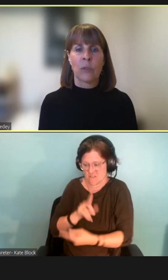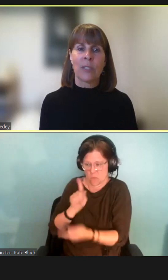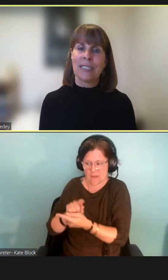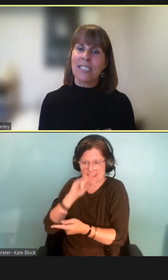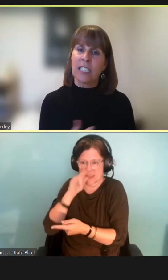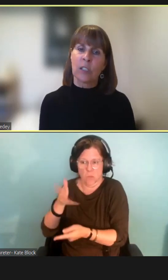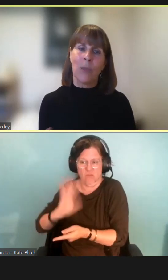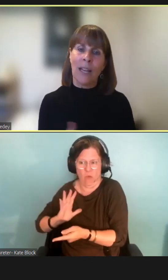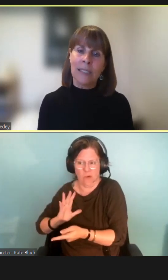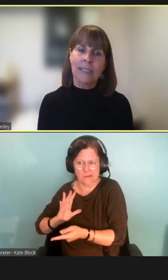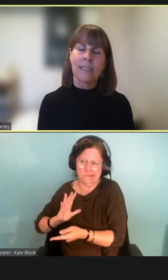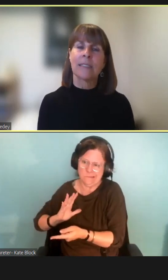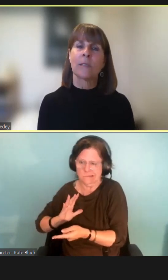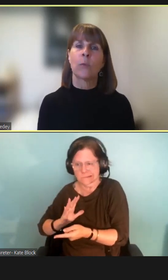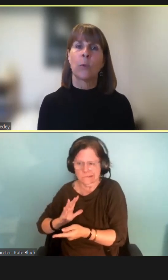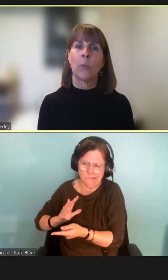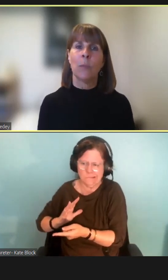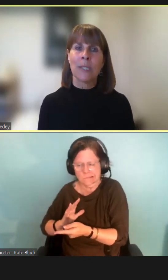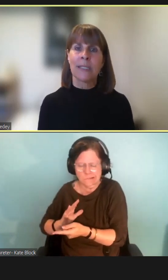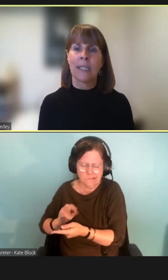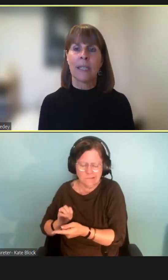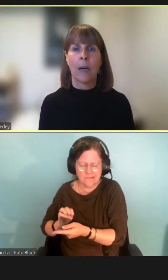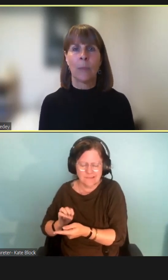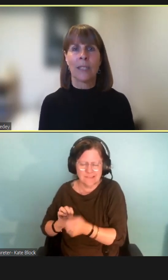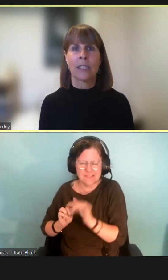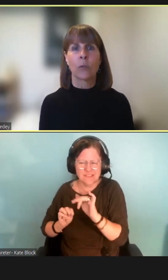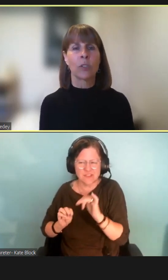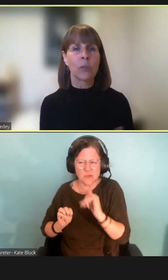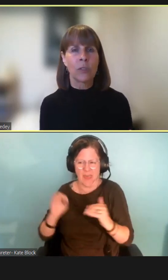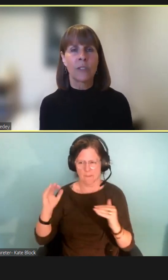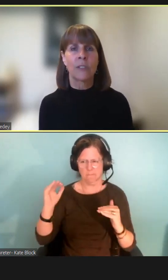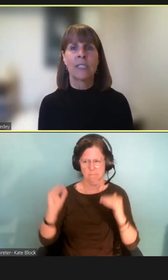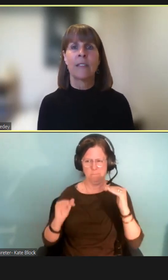that checks and balances will be missing um that does reduce the validity of the